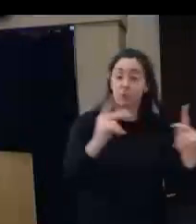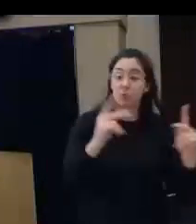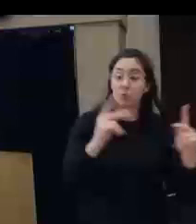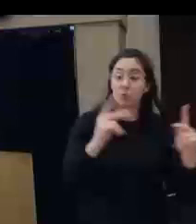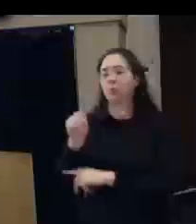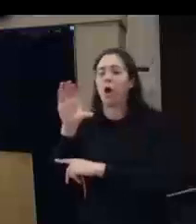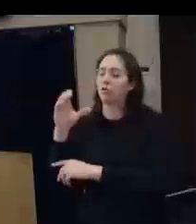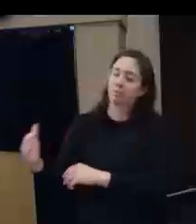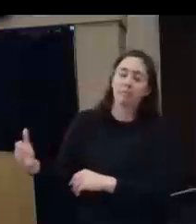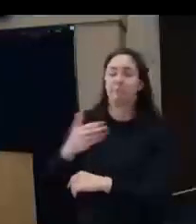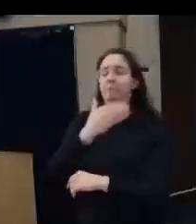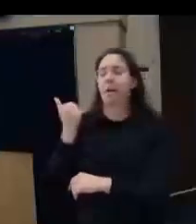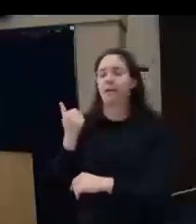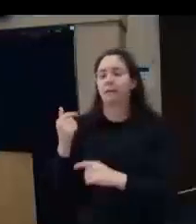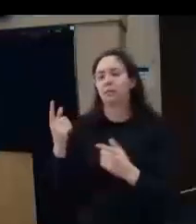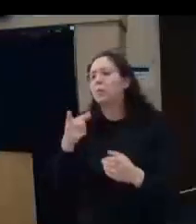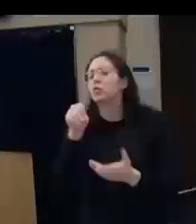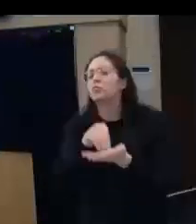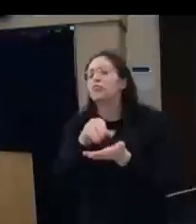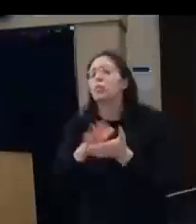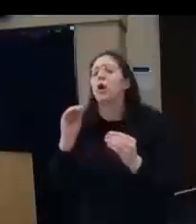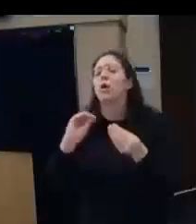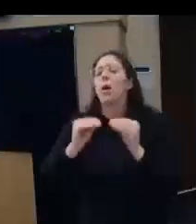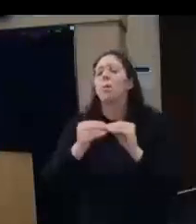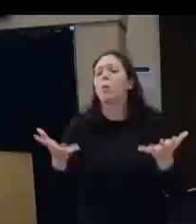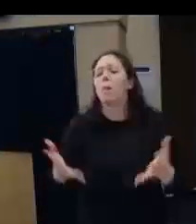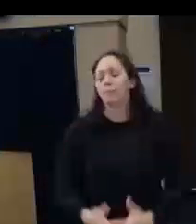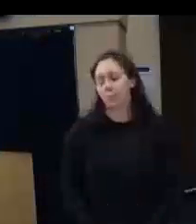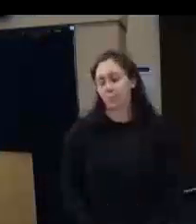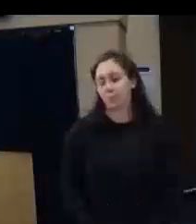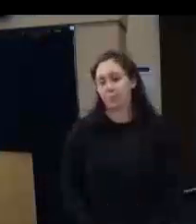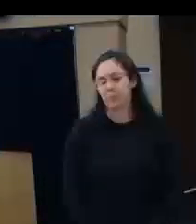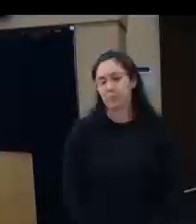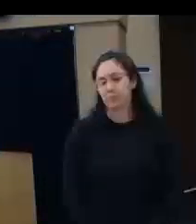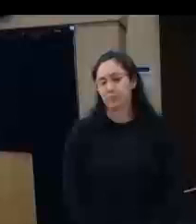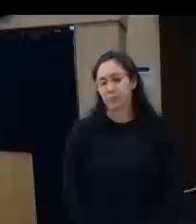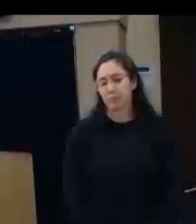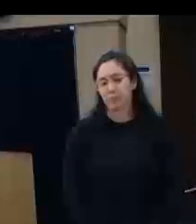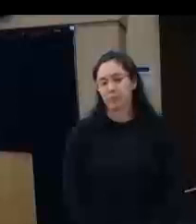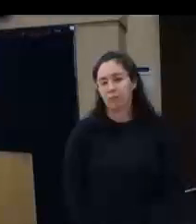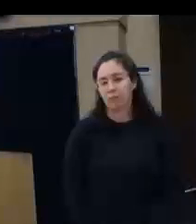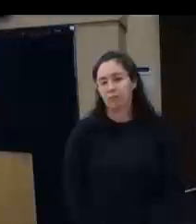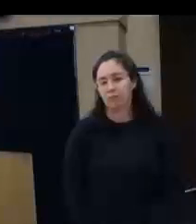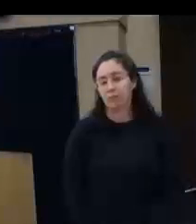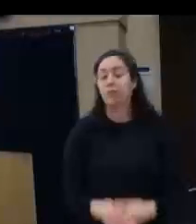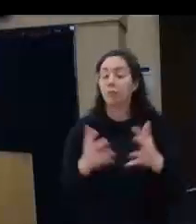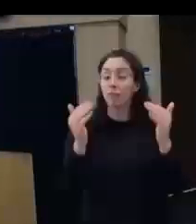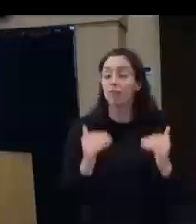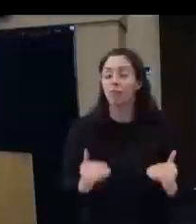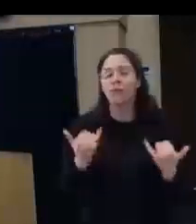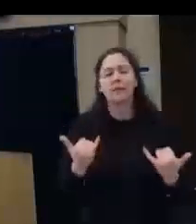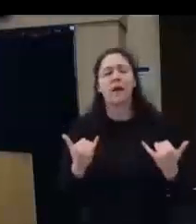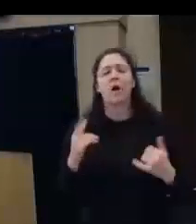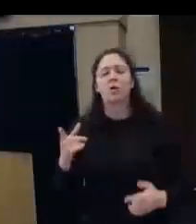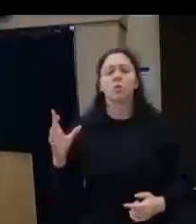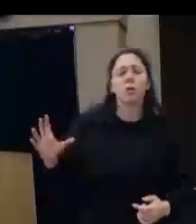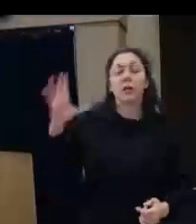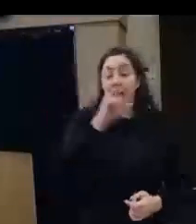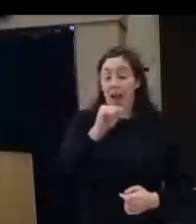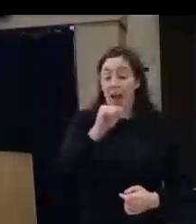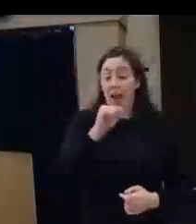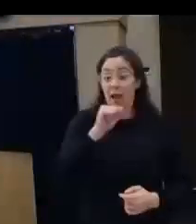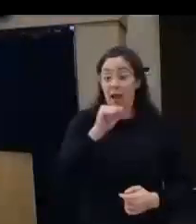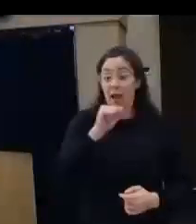imaginable and think now what would be your guess for the average adult with congenital